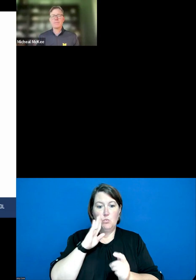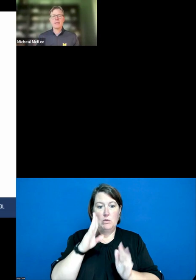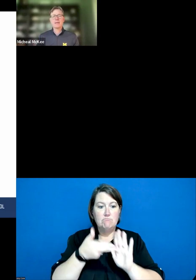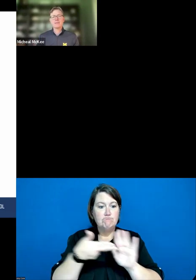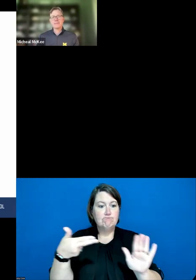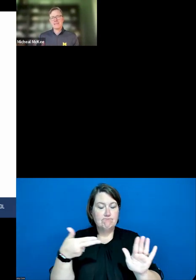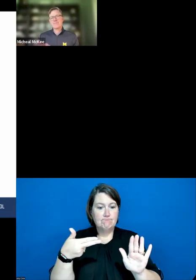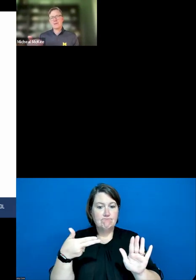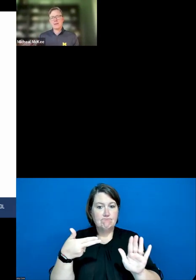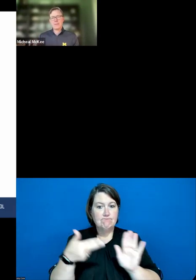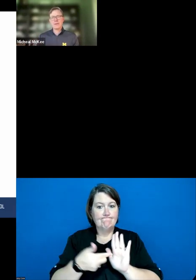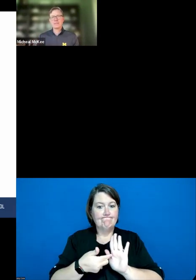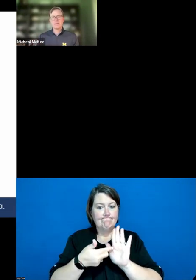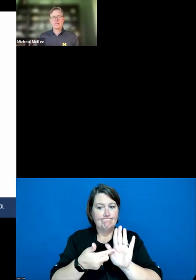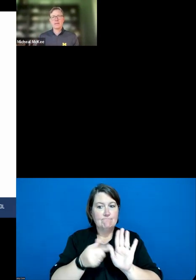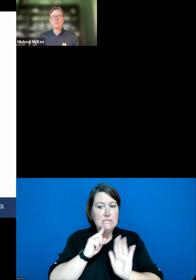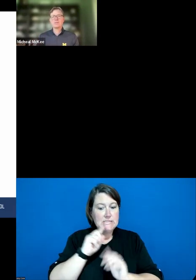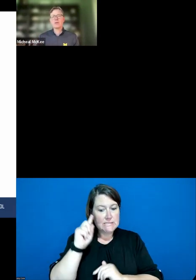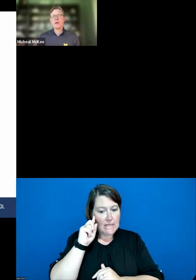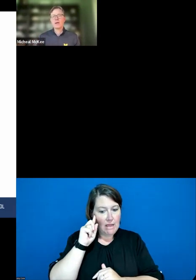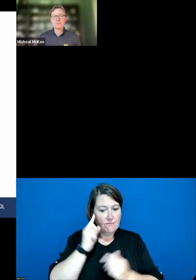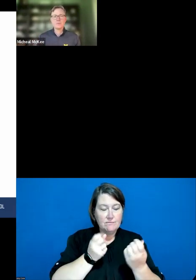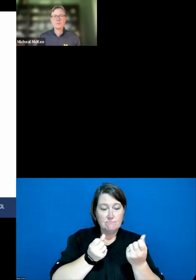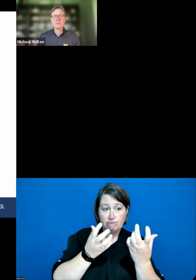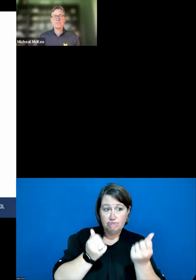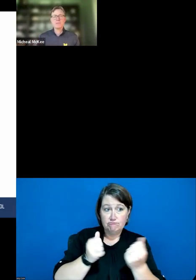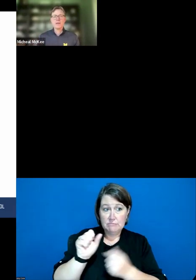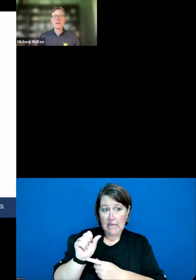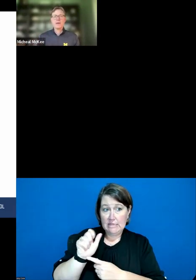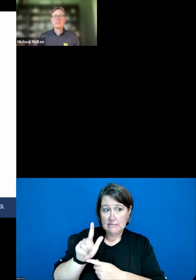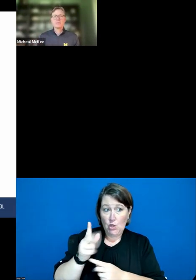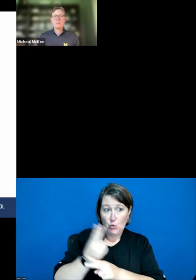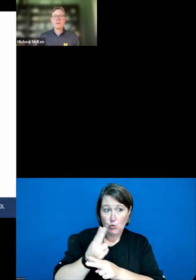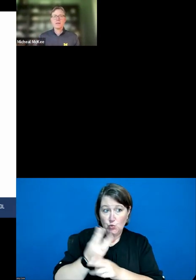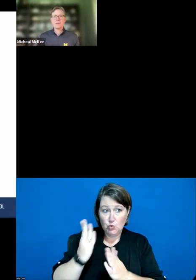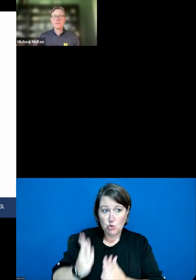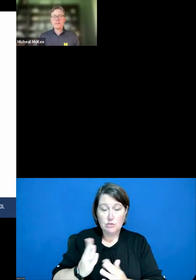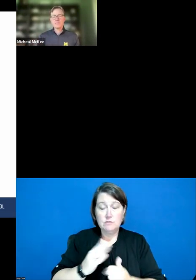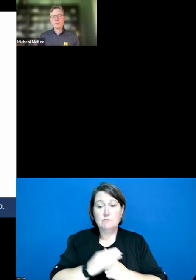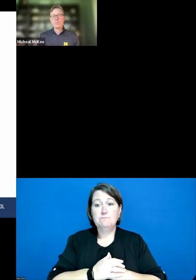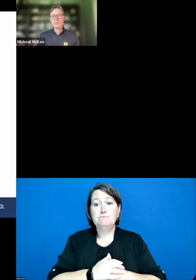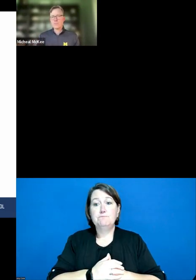being deaf American language users. So the death group is